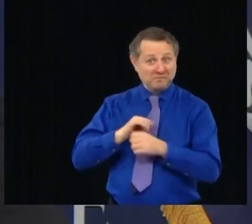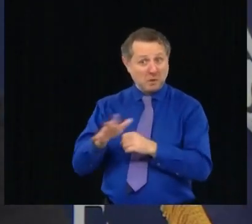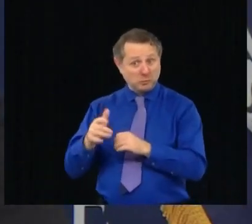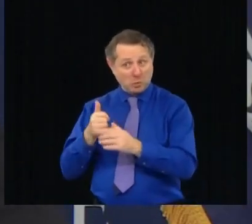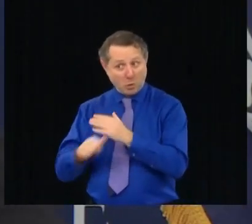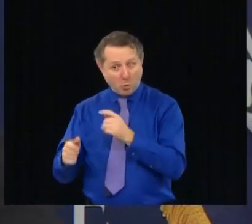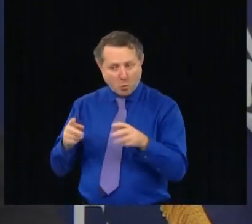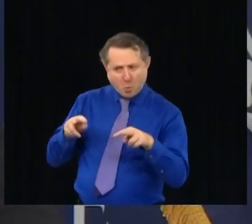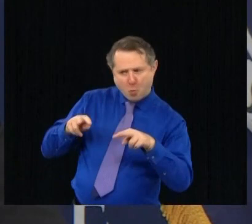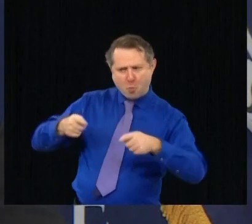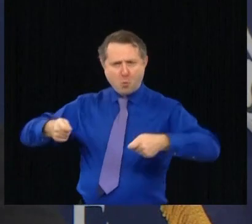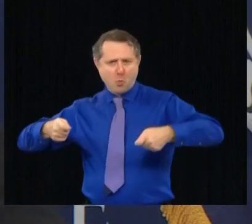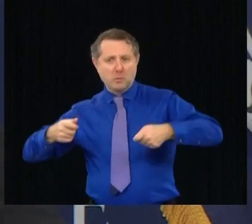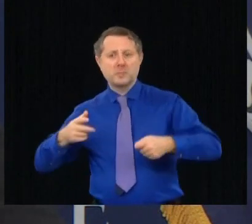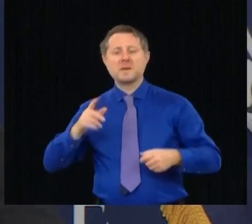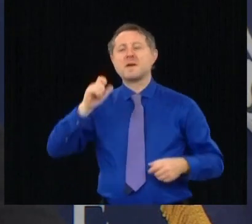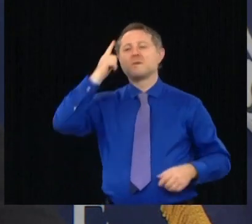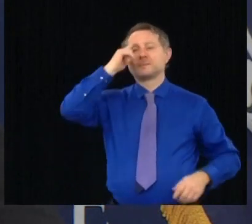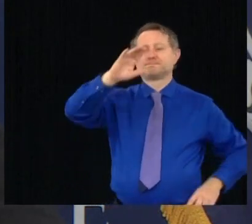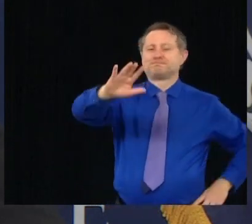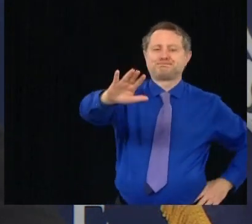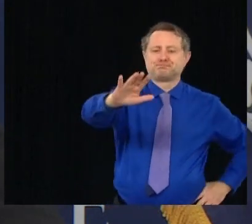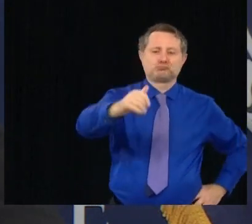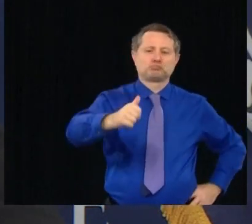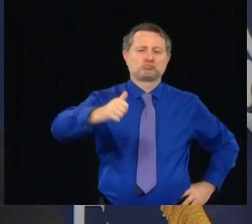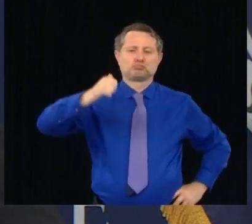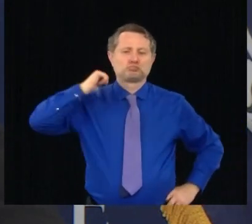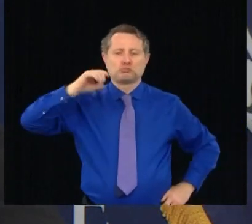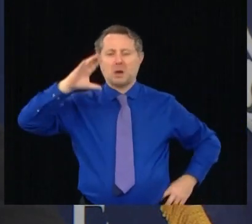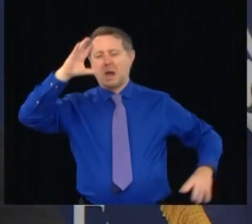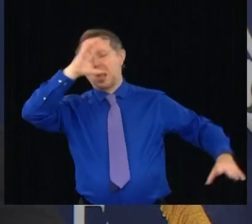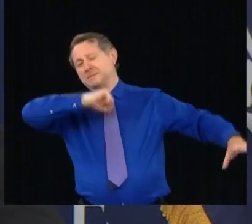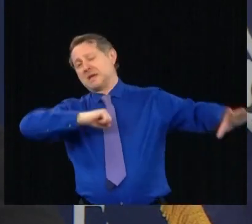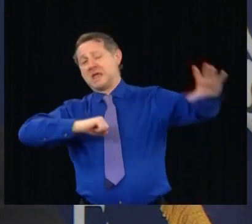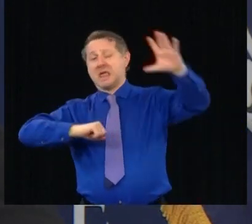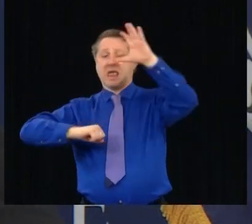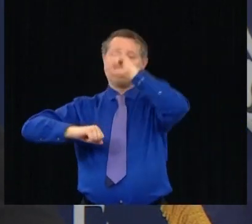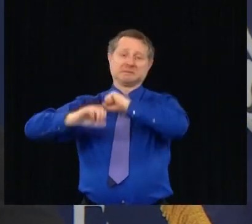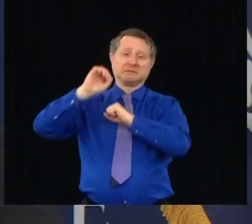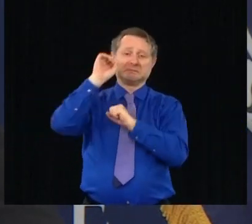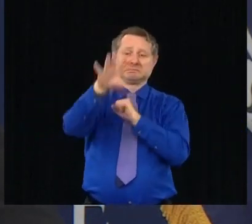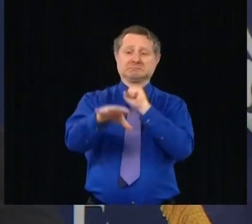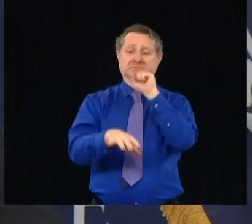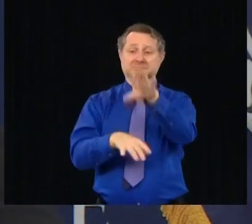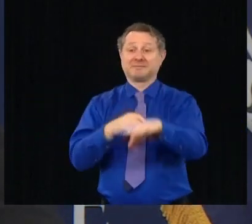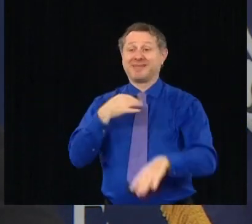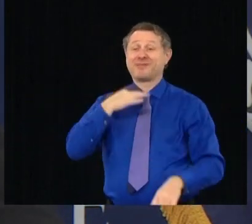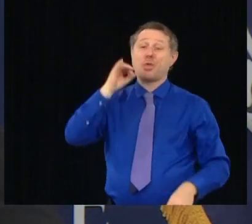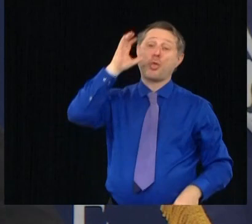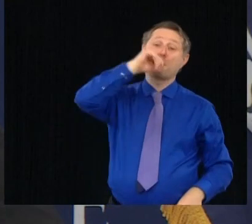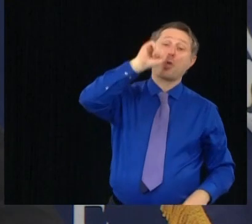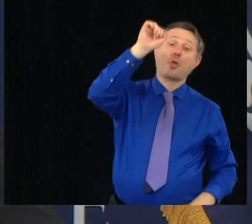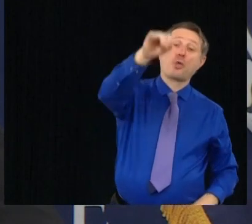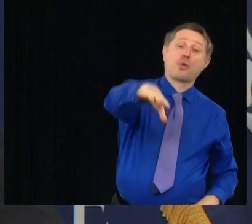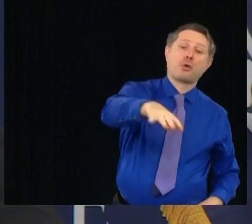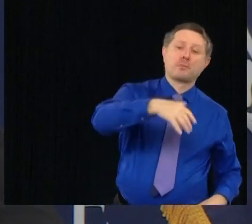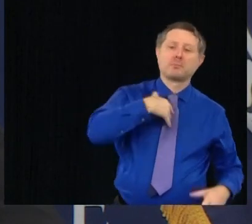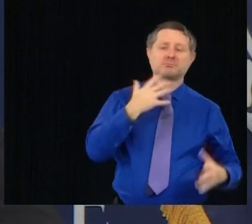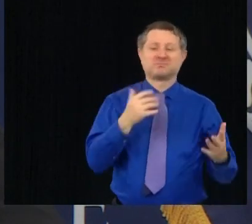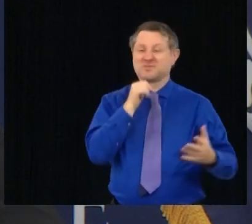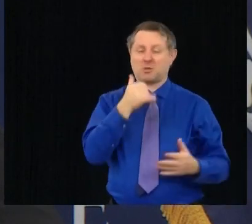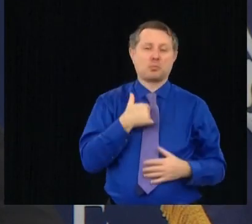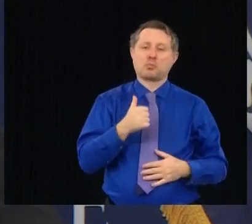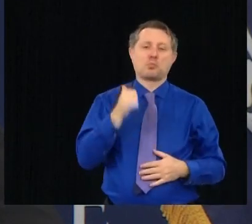FOR THOSE EVENTS TO BE HELD?